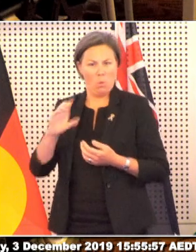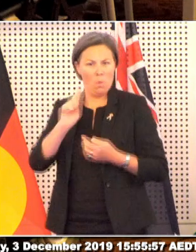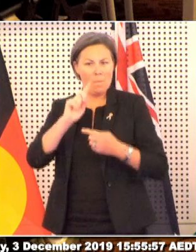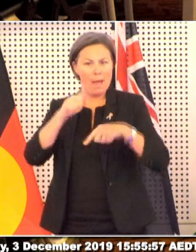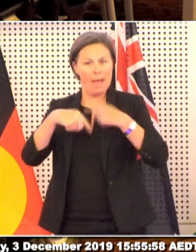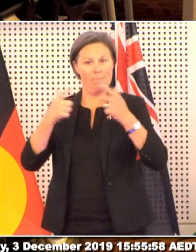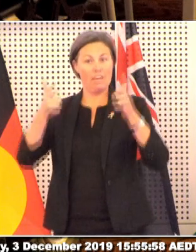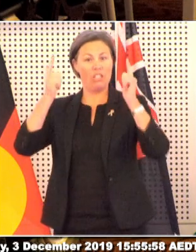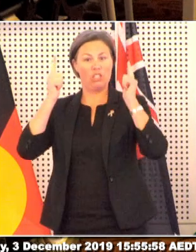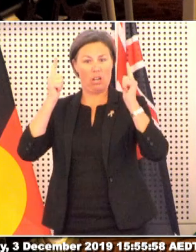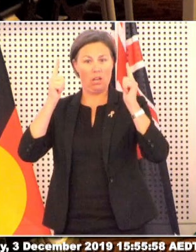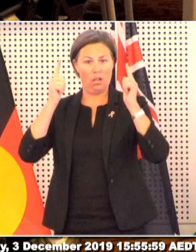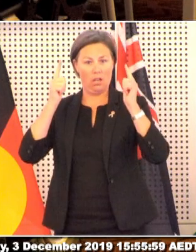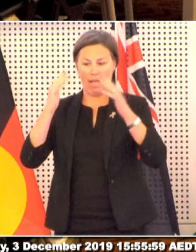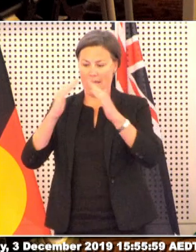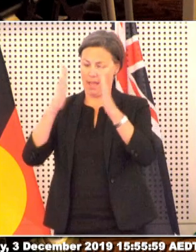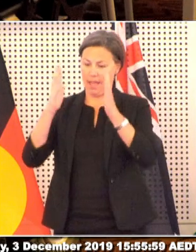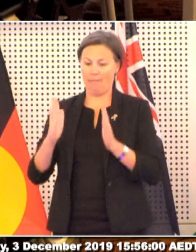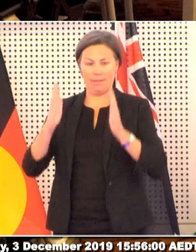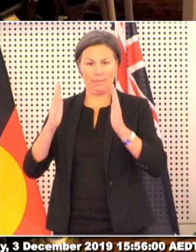the person responsible for the management of the house?